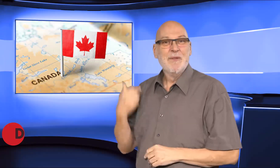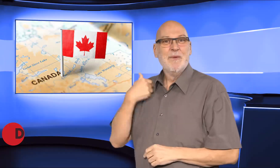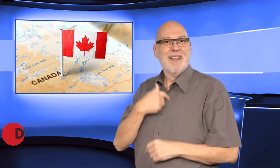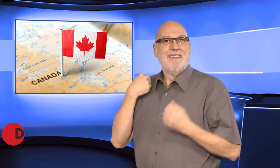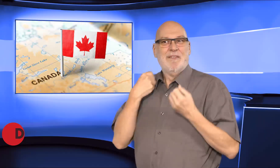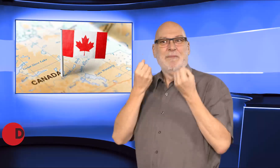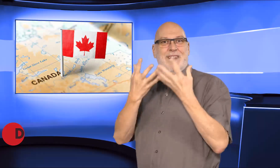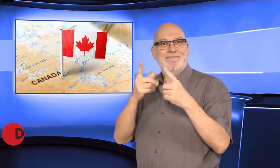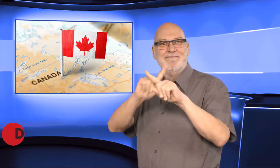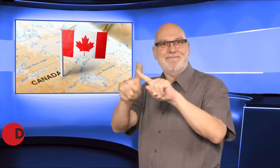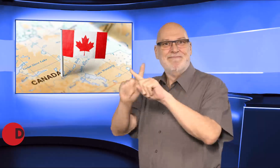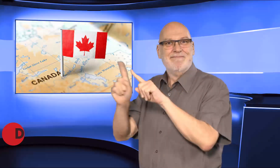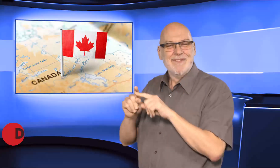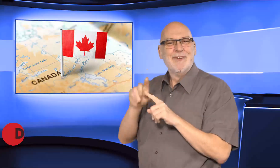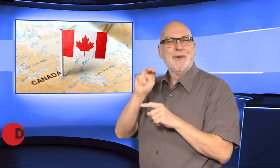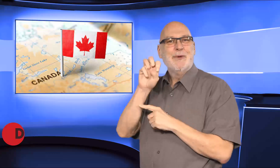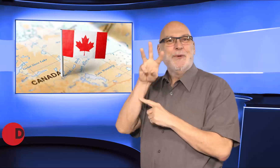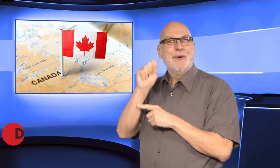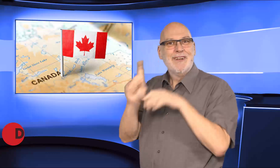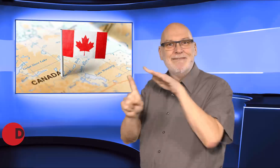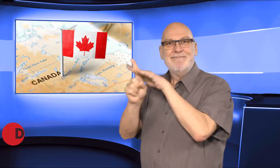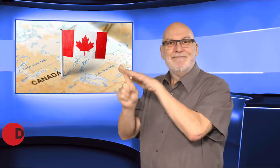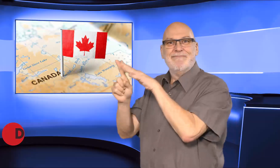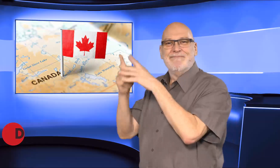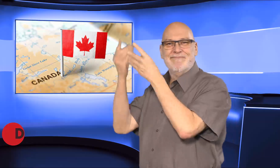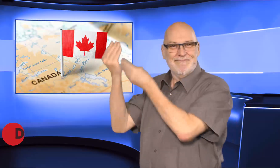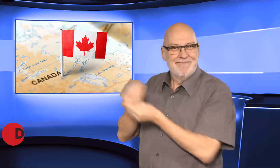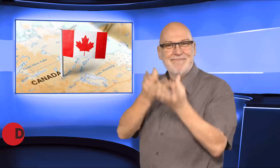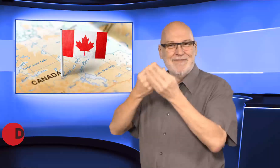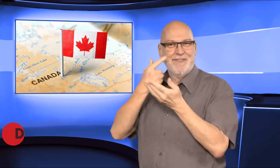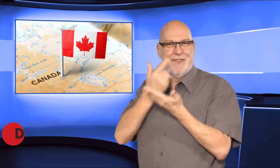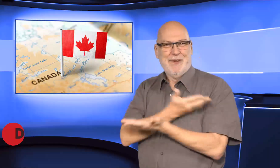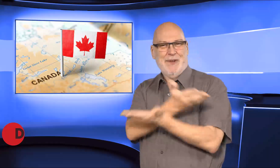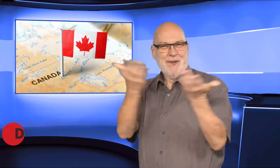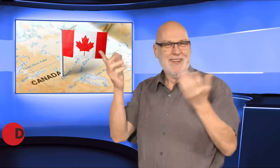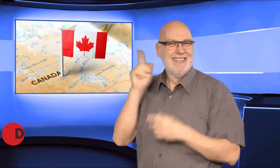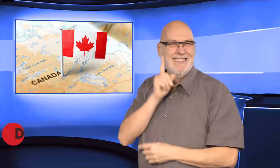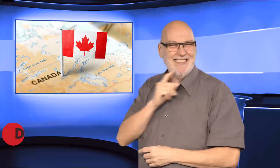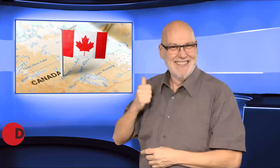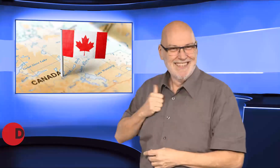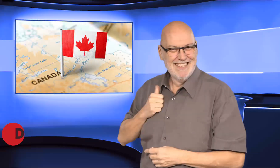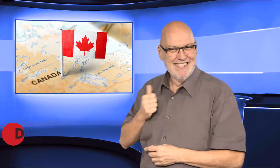Bringing alerts & news reports at intervals for all Deaf Canadians.